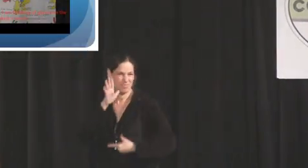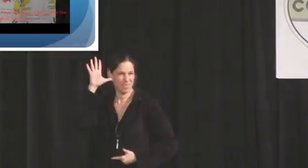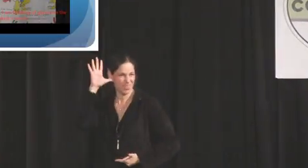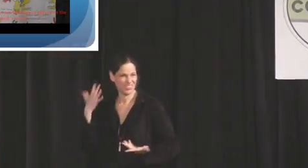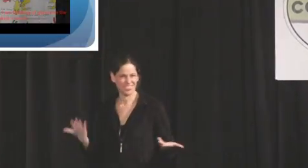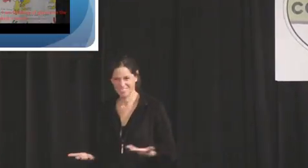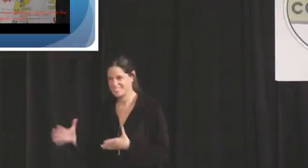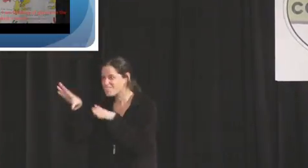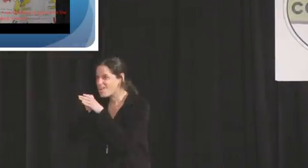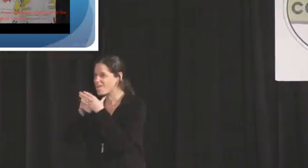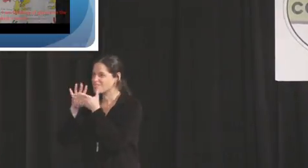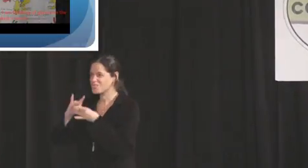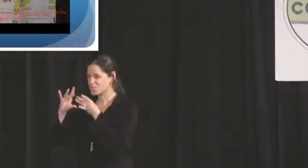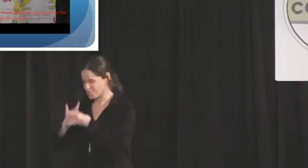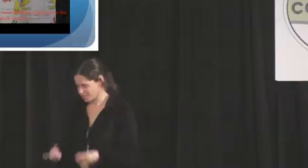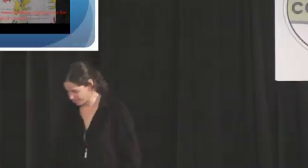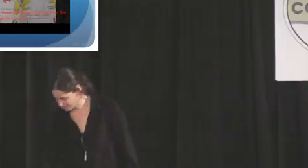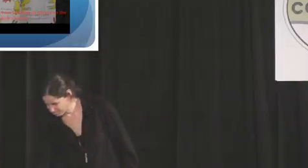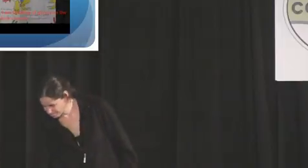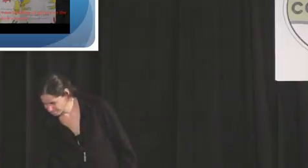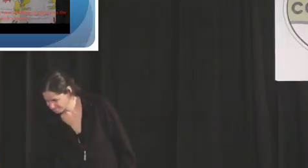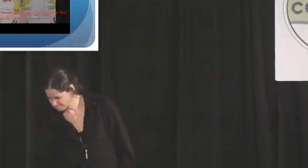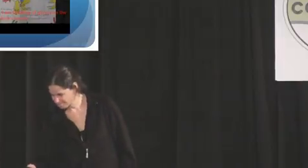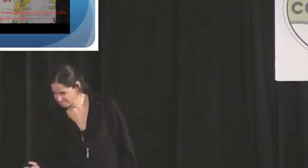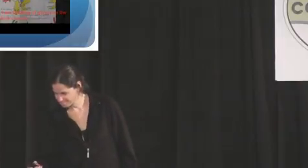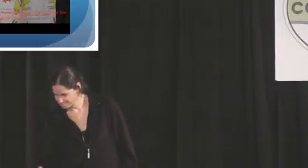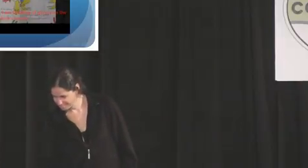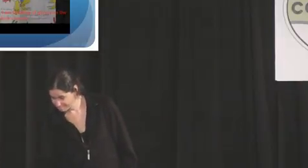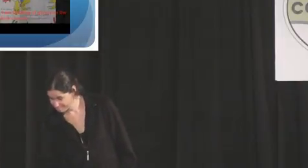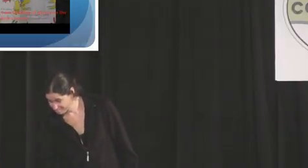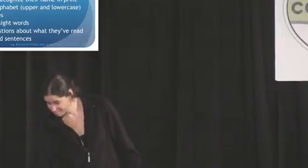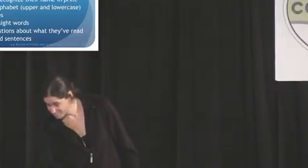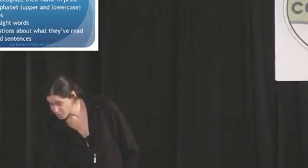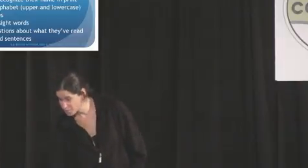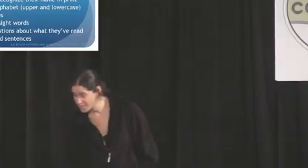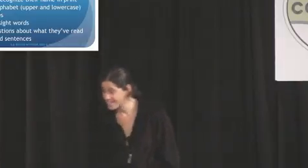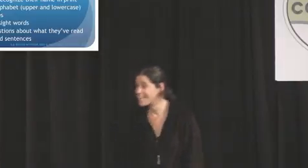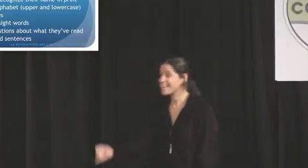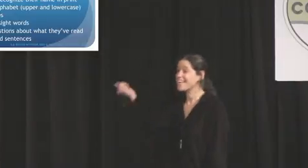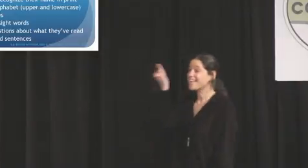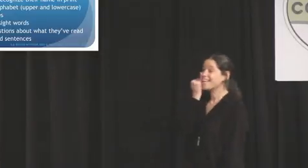already communicating with a parent through sign language, playing with language. And interactive literacy